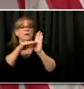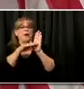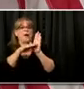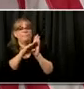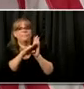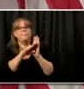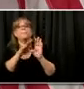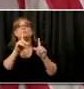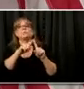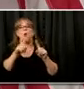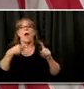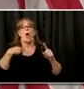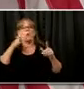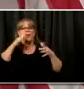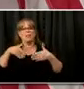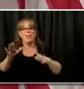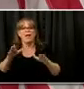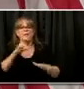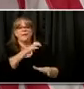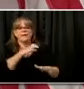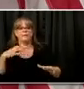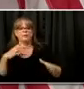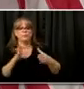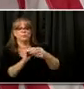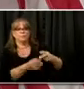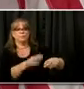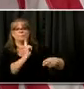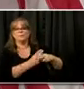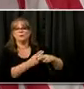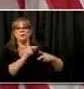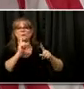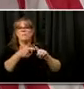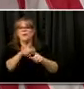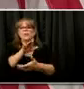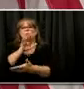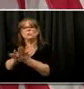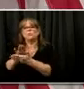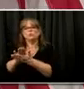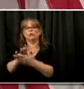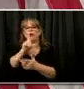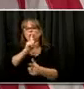responsibility to meet the needs of their special needs students a pandemic or no pandemic i know